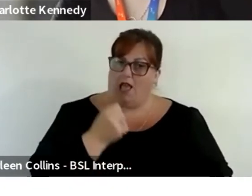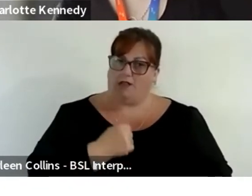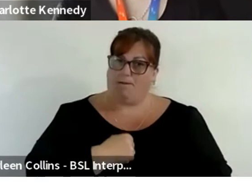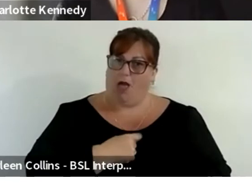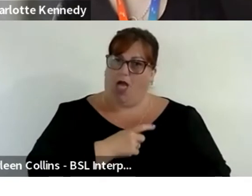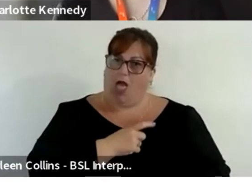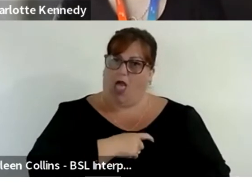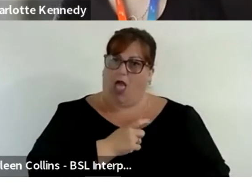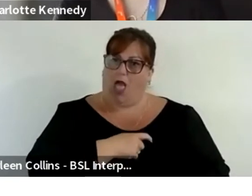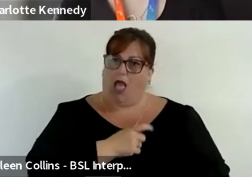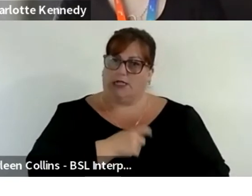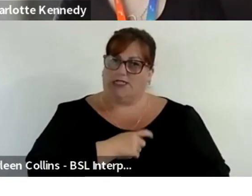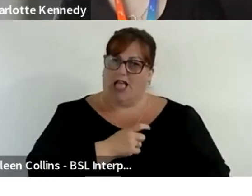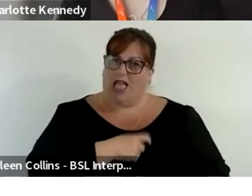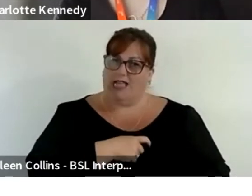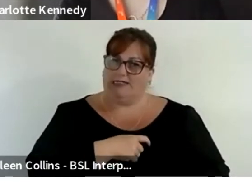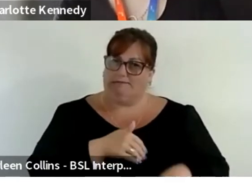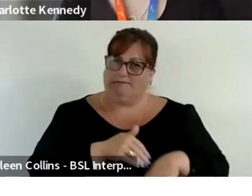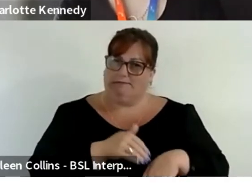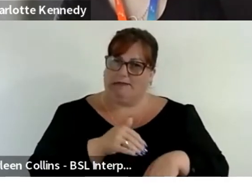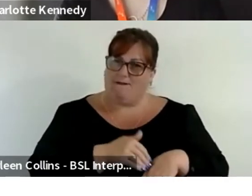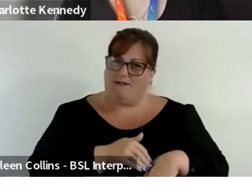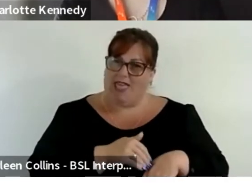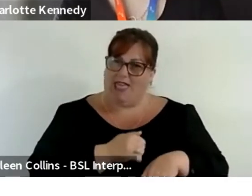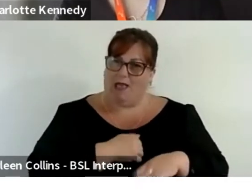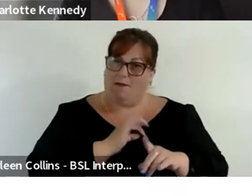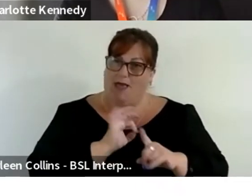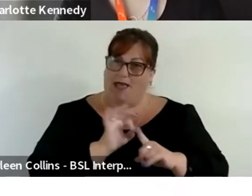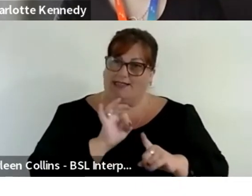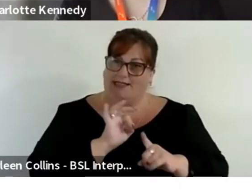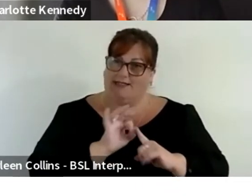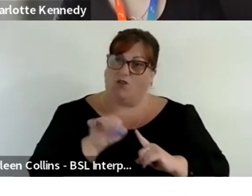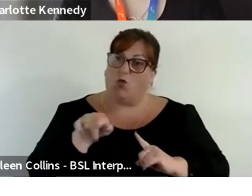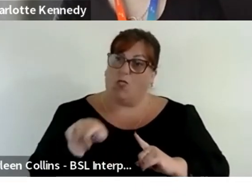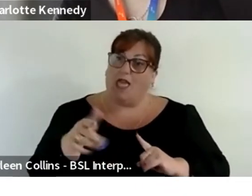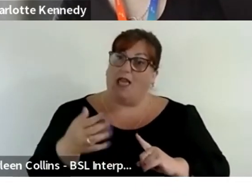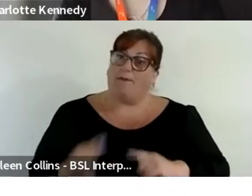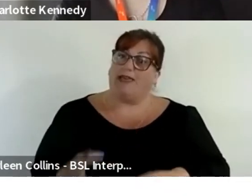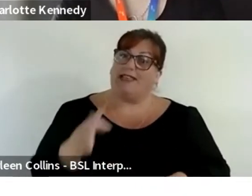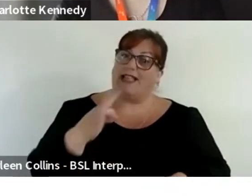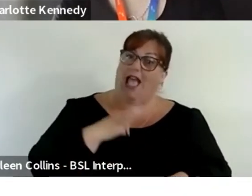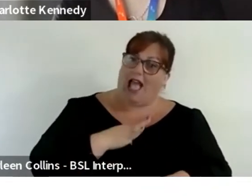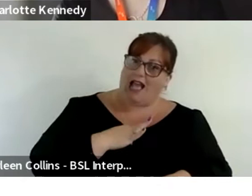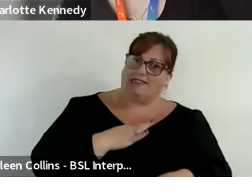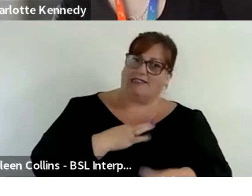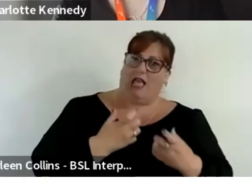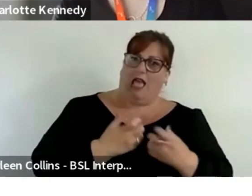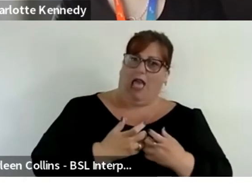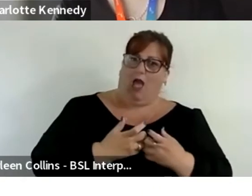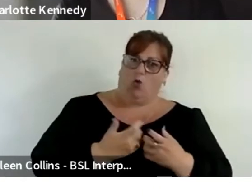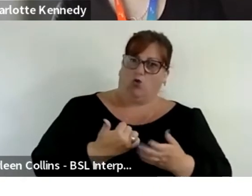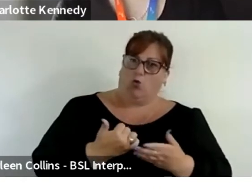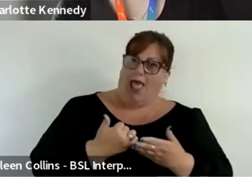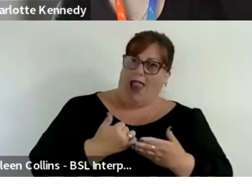They asked again if there is anything we can do to help you relax, make you feel more comfortable? I jumped at the chance that time.